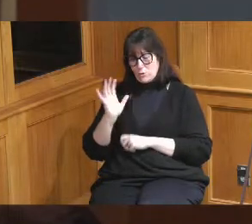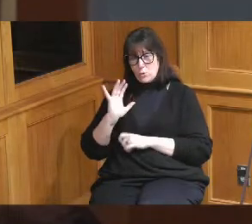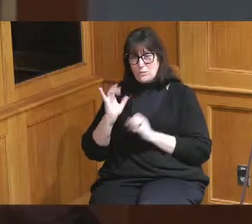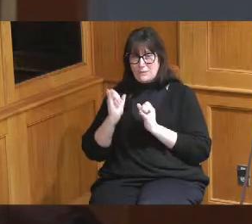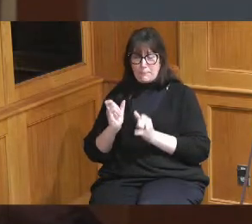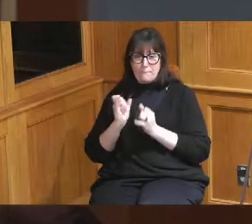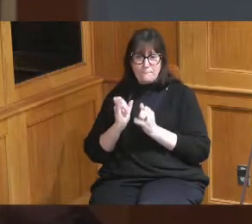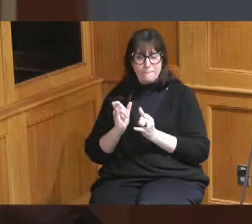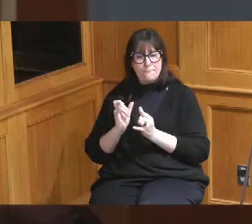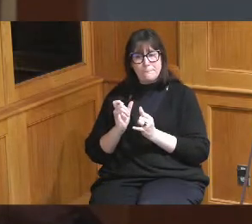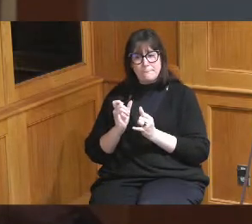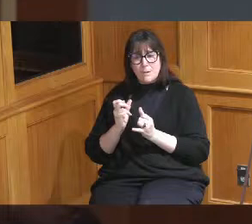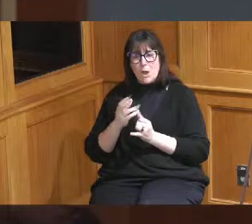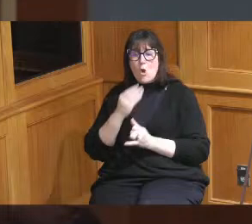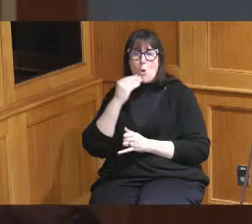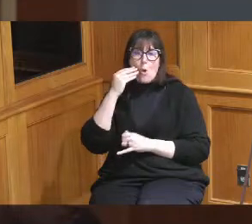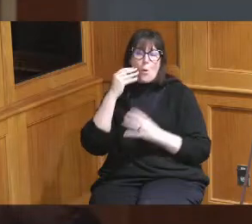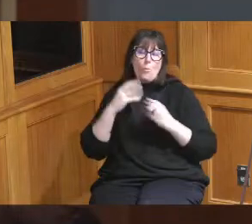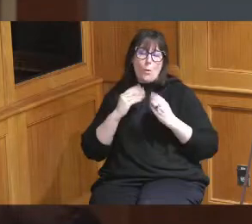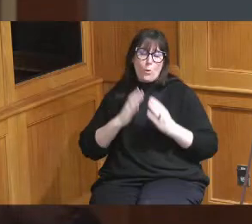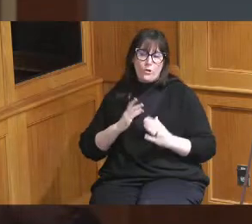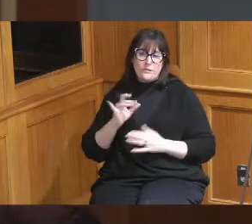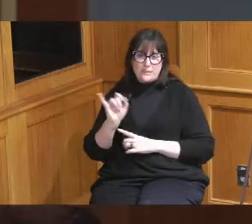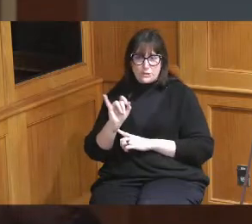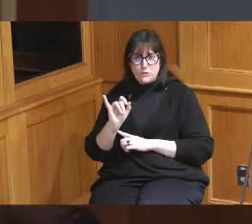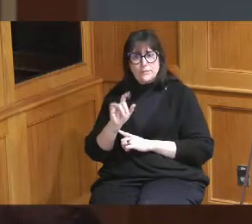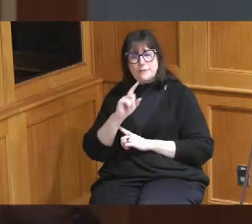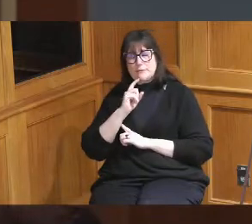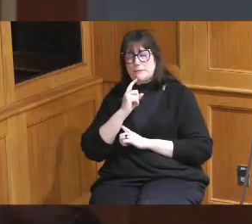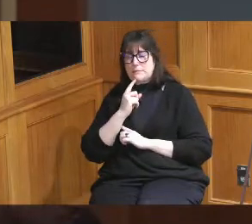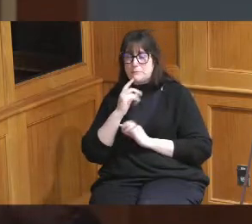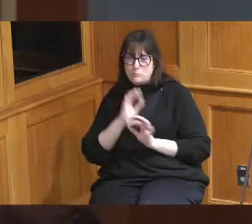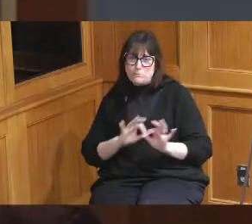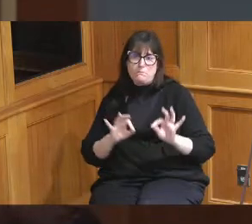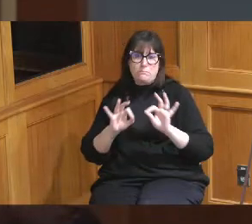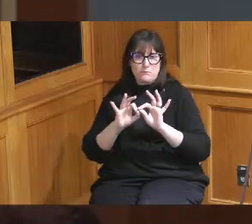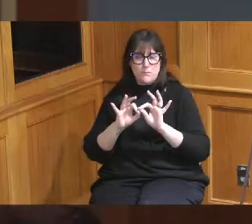homeowners insurance is critical but we all know there's there's lots of houses in Hamilton County